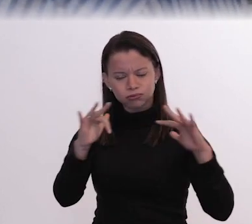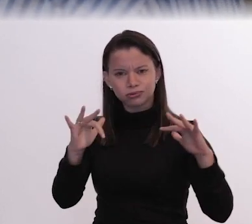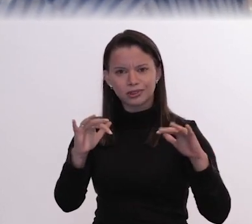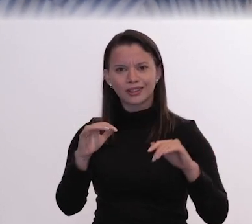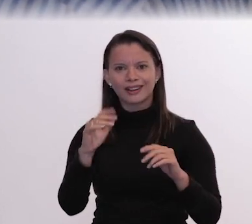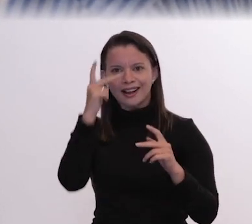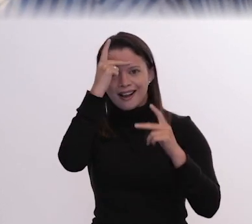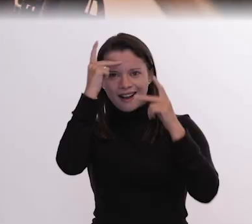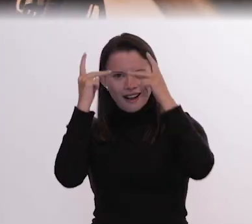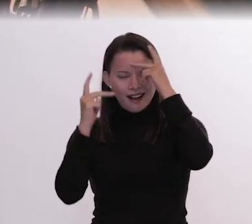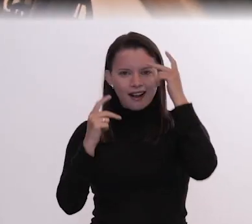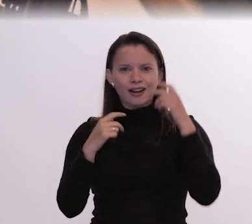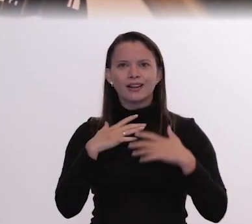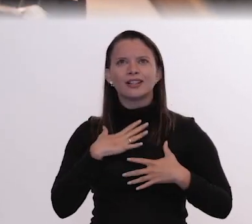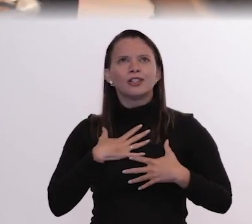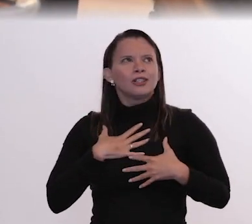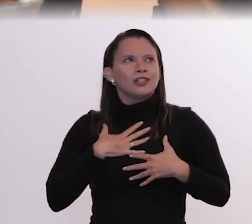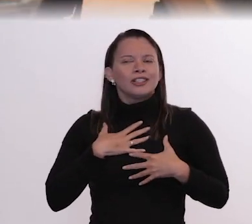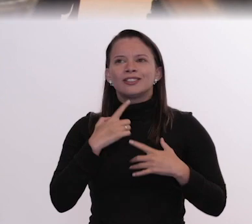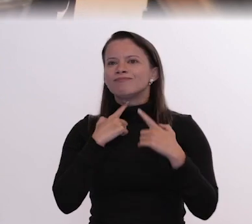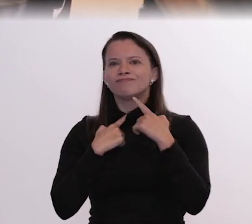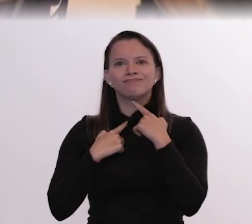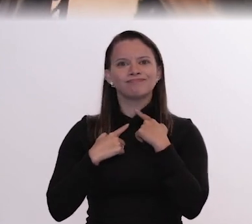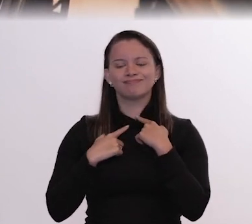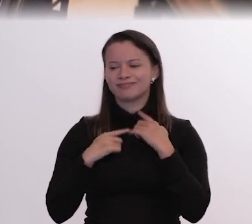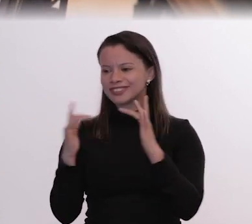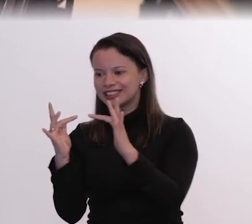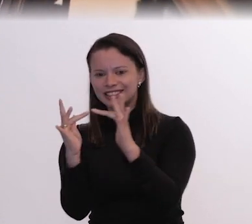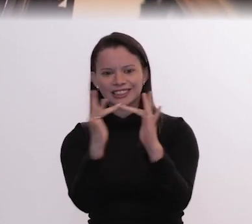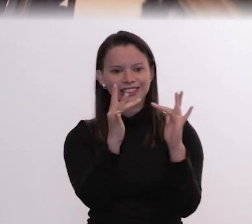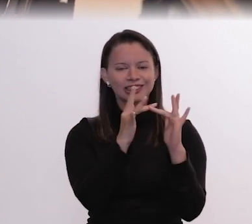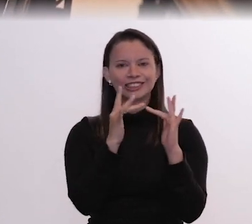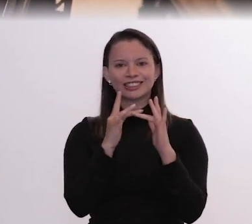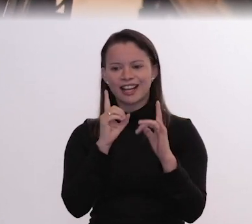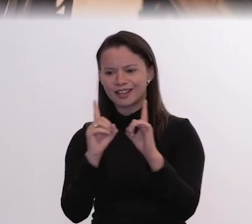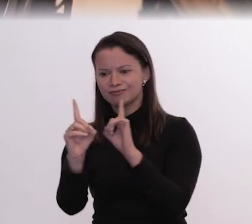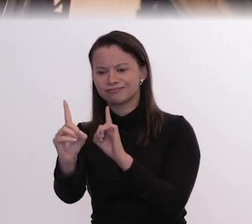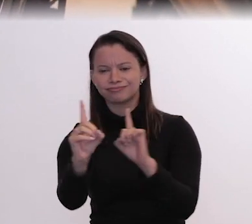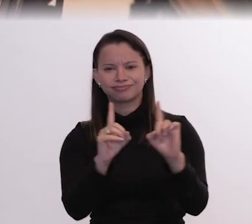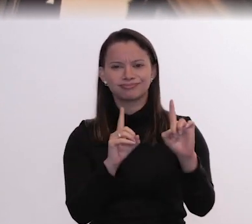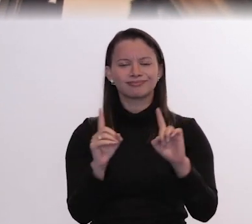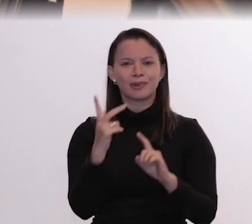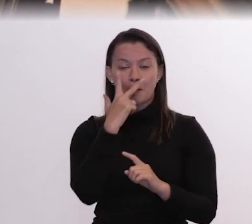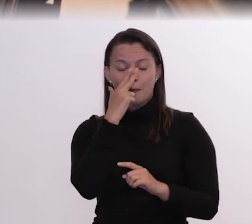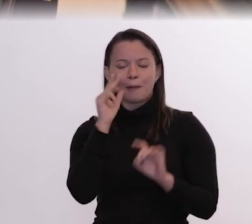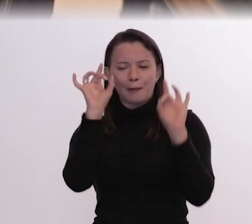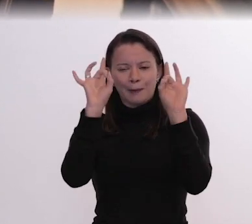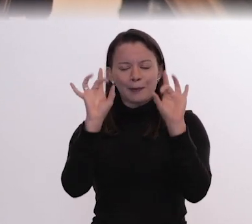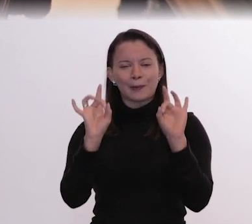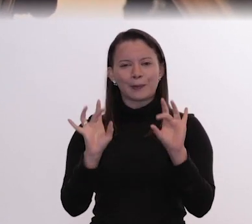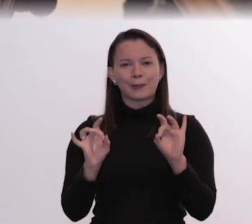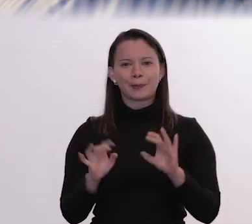a very strong symbol, a very special one, so, in the design of São Paulo, in the turn of the 19th to the 20th century,